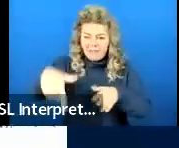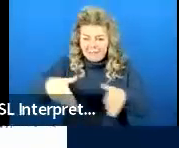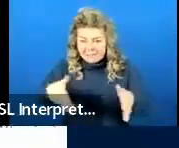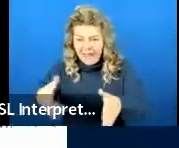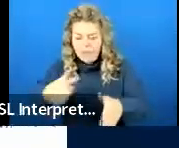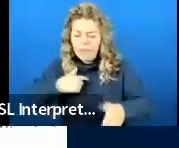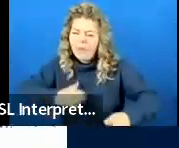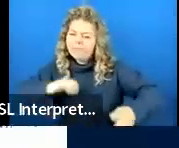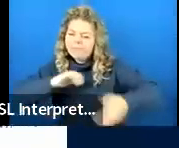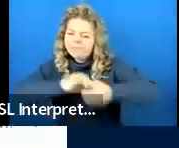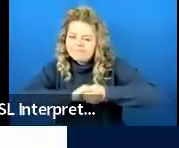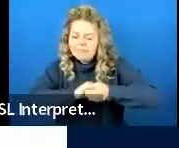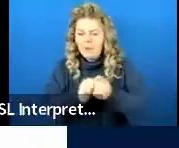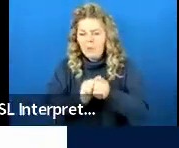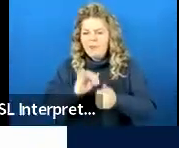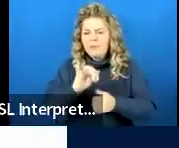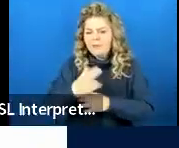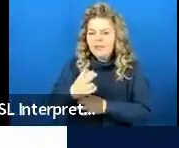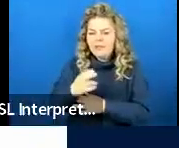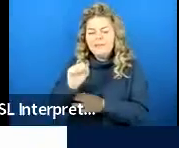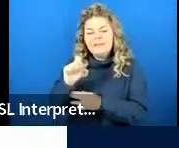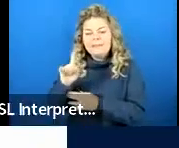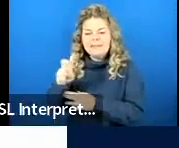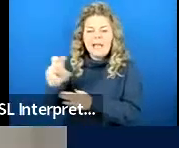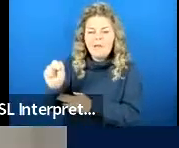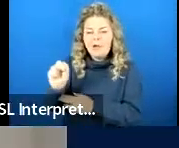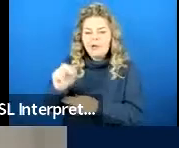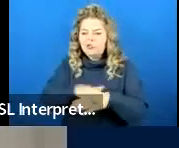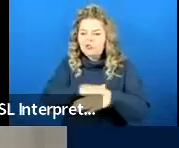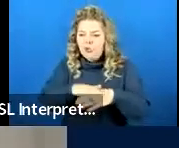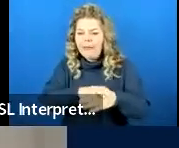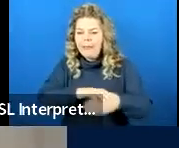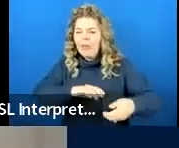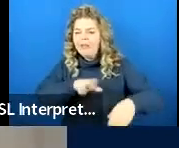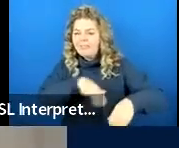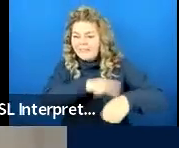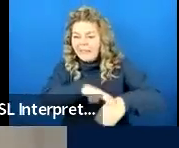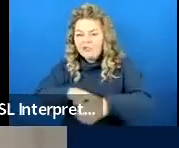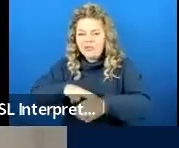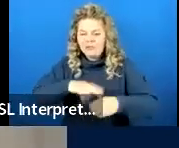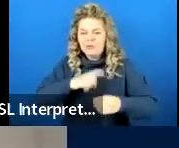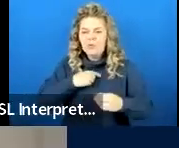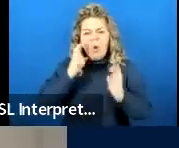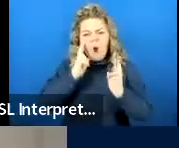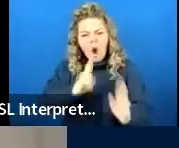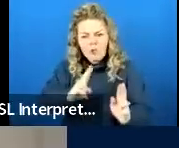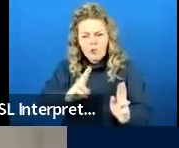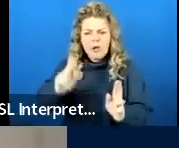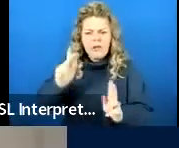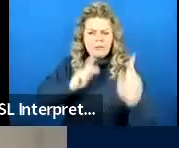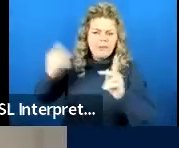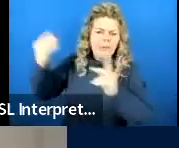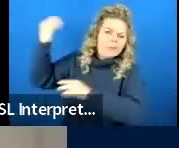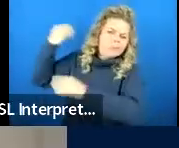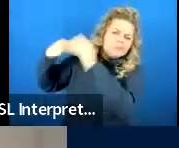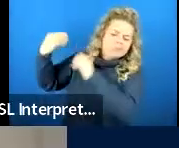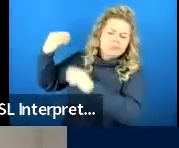with Michigan's sovereign tribal nations and communities to honor our predecessors and to amplify the voices of